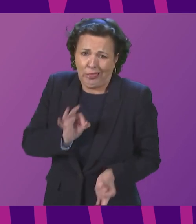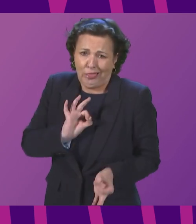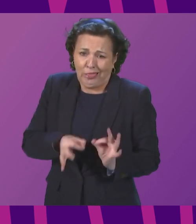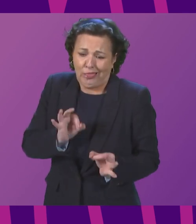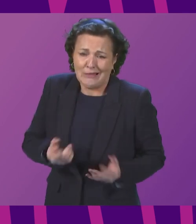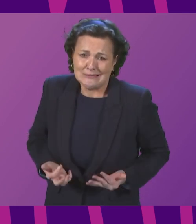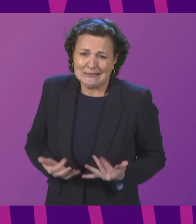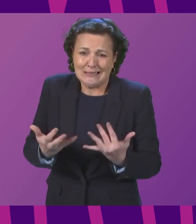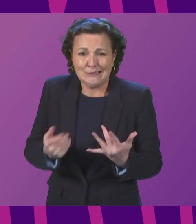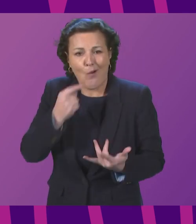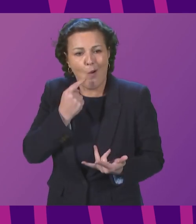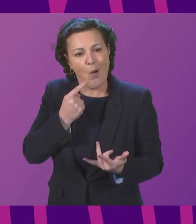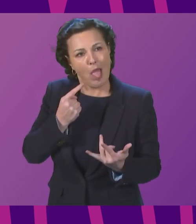that could weaken public confidence?